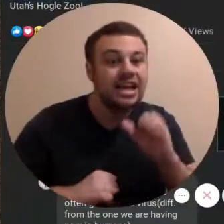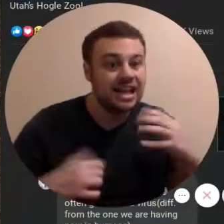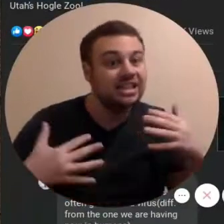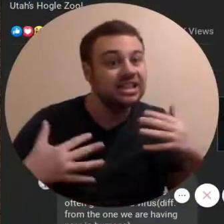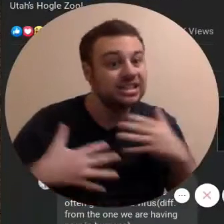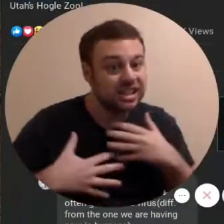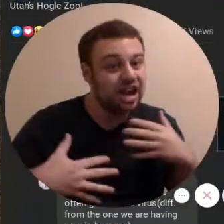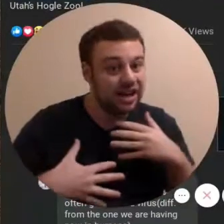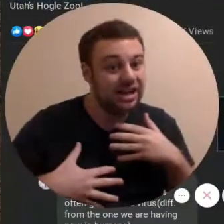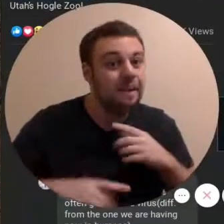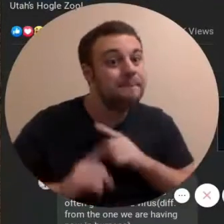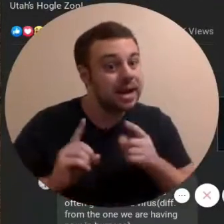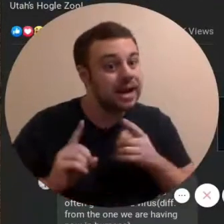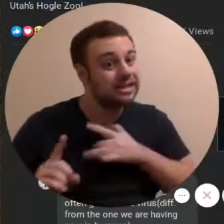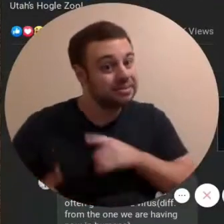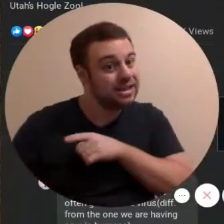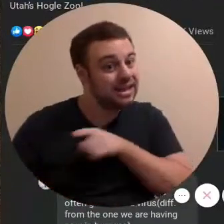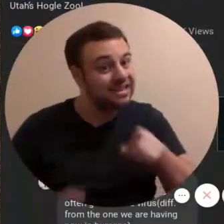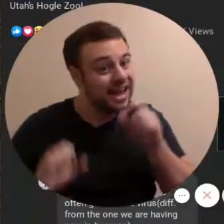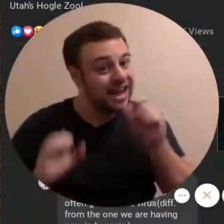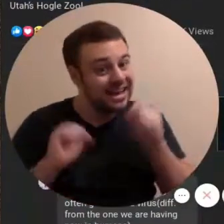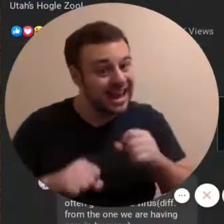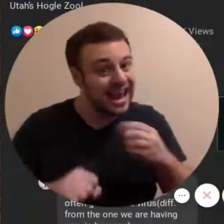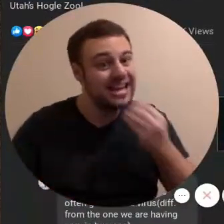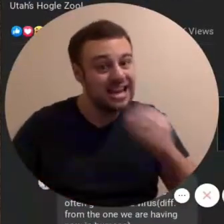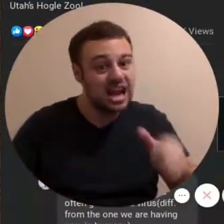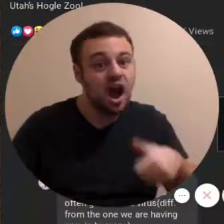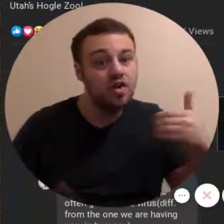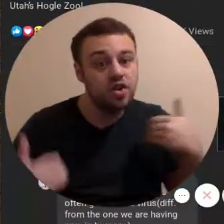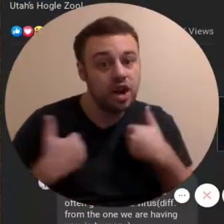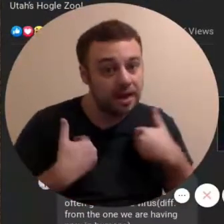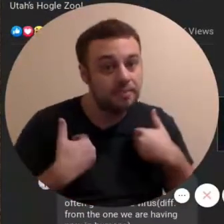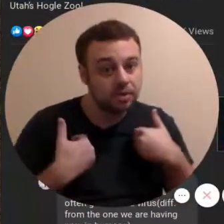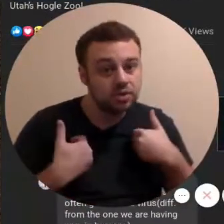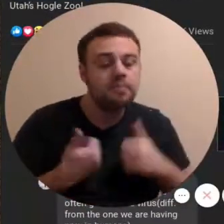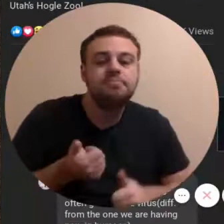mostly rodents, and birds, and the like. But we need to also protect our pets, and